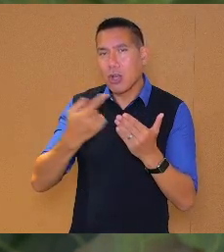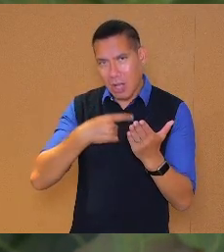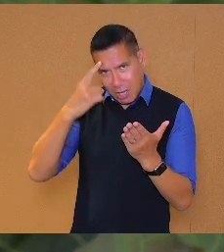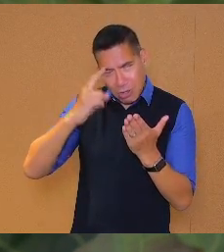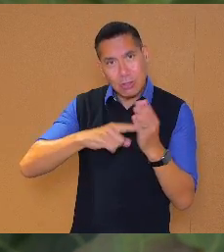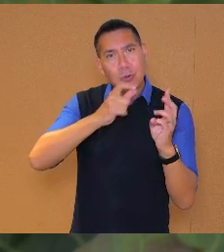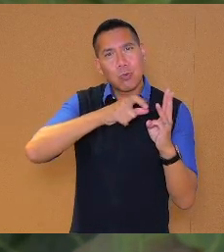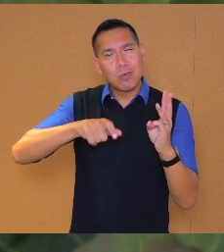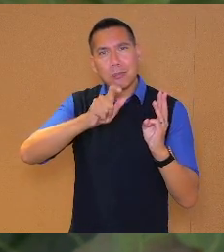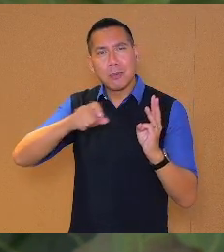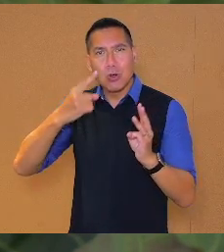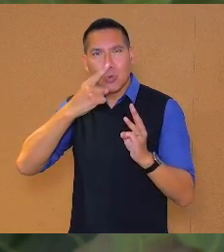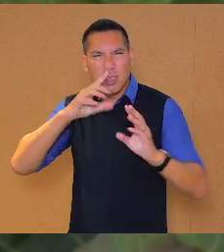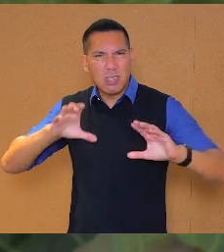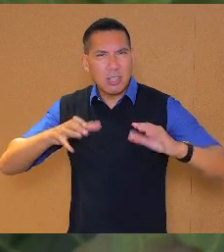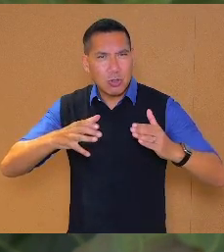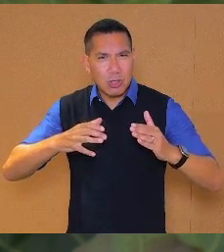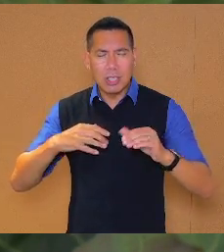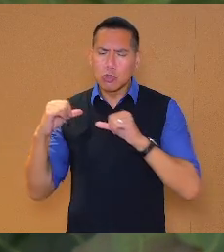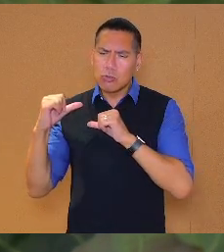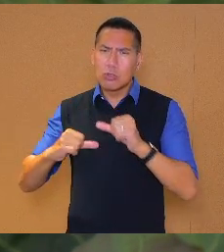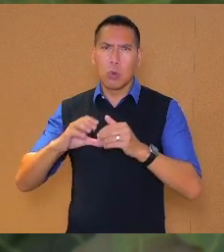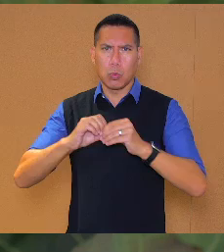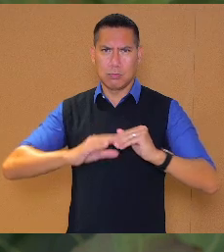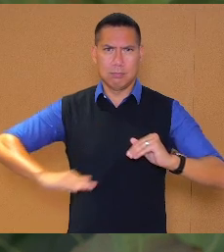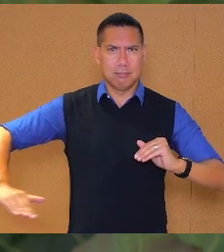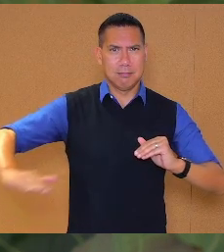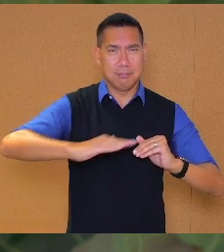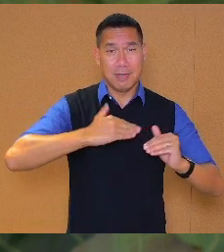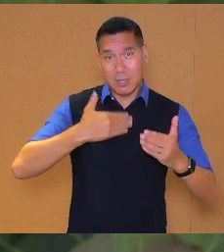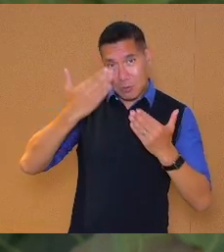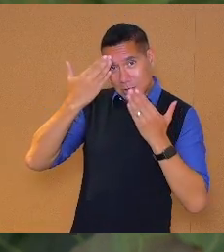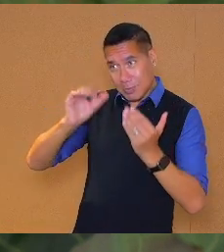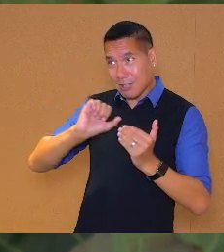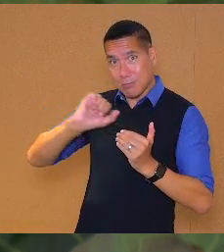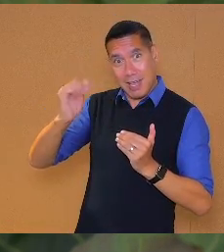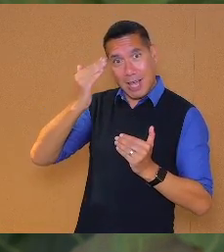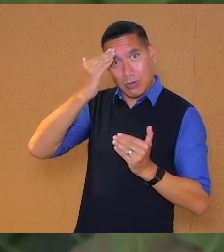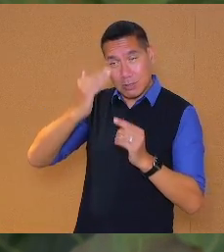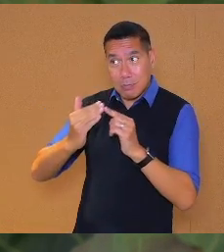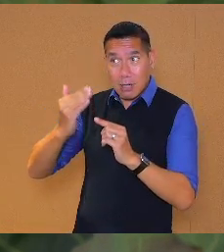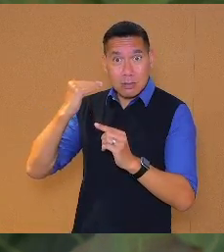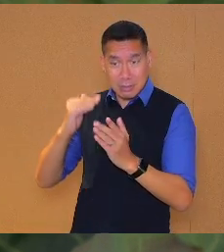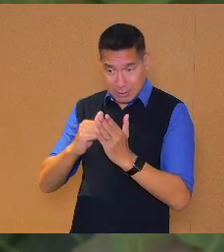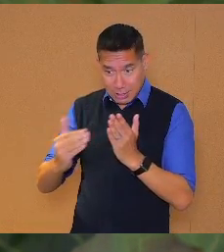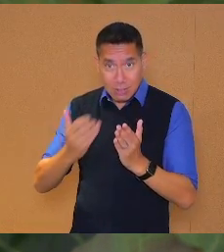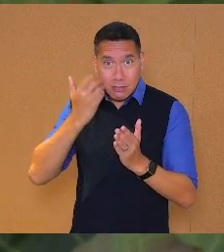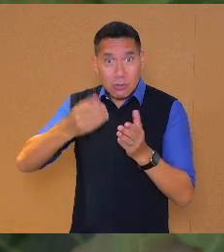Roxon to hear about the party. >> Good afternoon everyone, I acknowledge the wandering people of the Kulin Nation who are the traditional owners of the land and pay my respects to